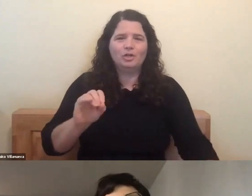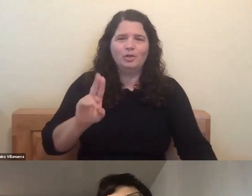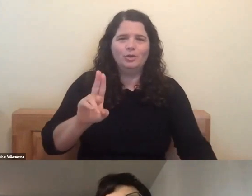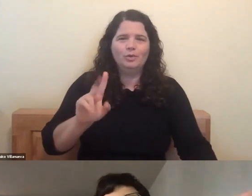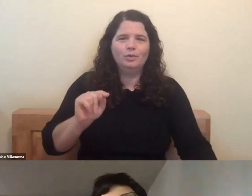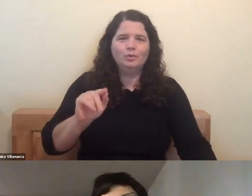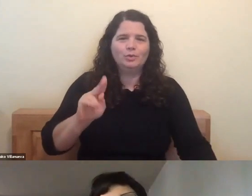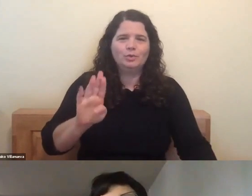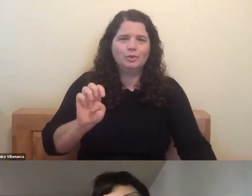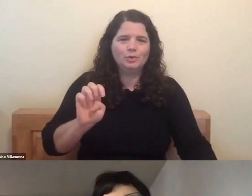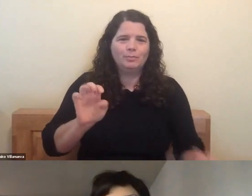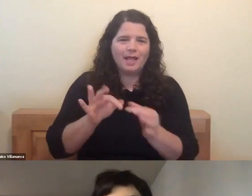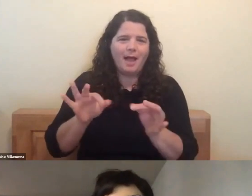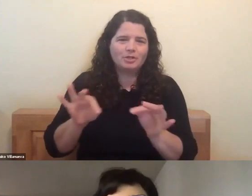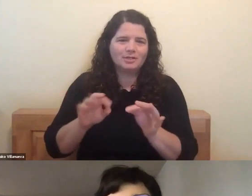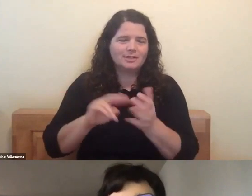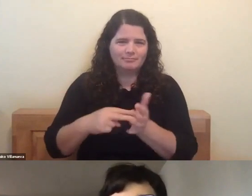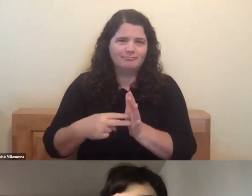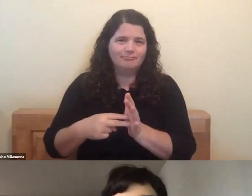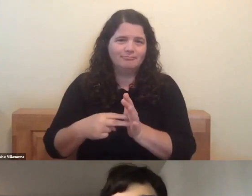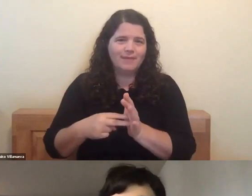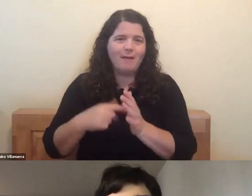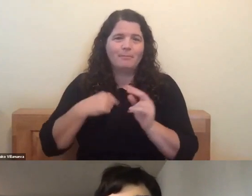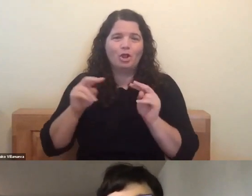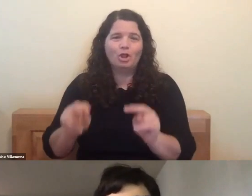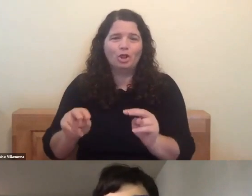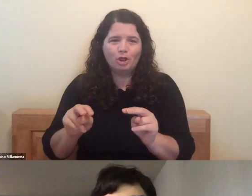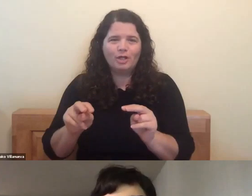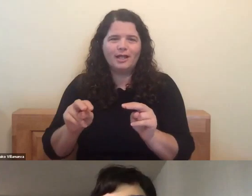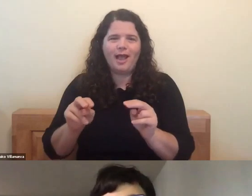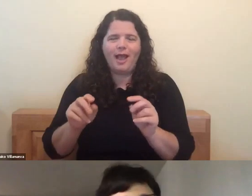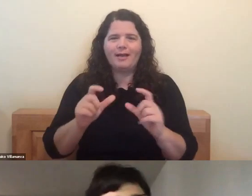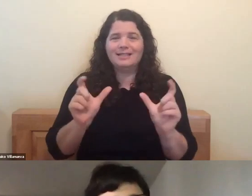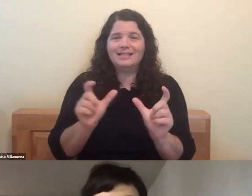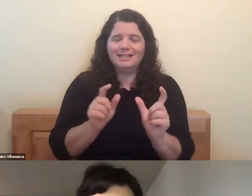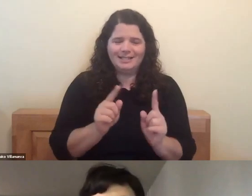how dependency length grows with sentence length in order to actually get enough long sentences